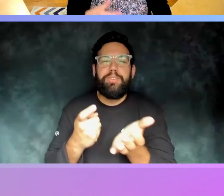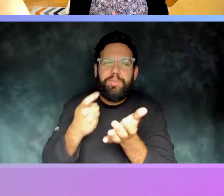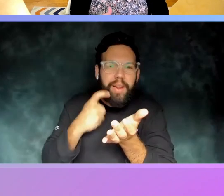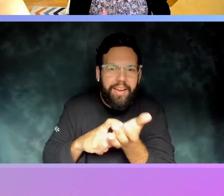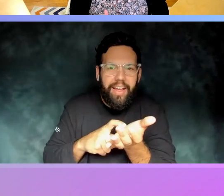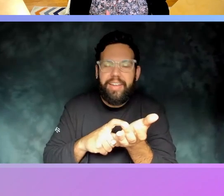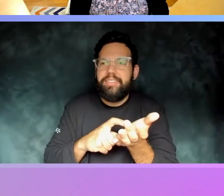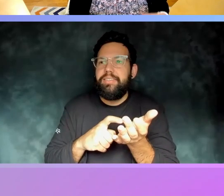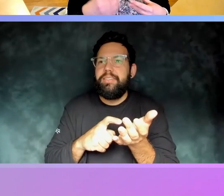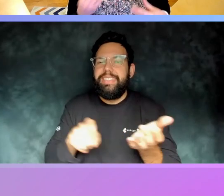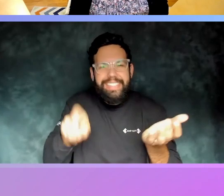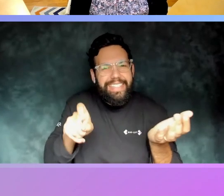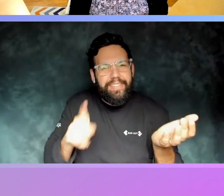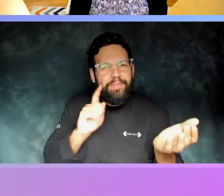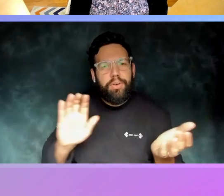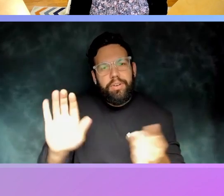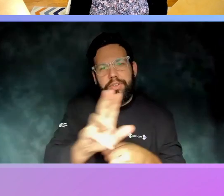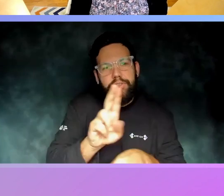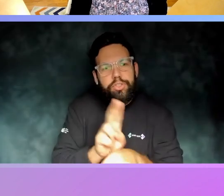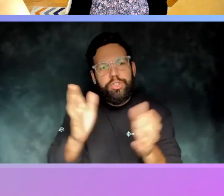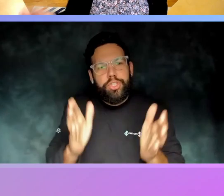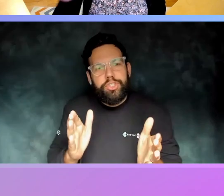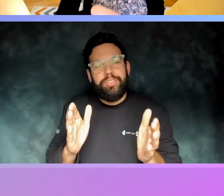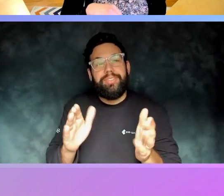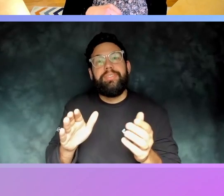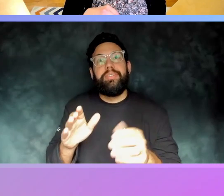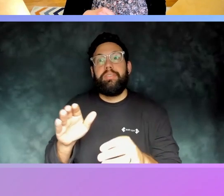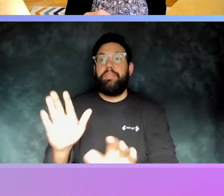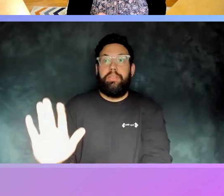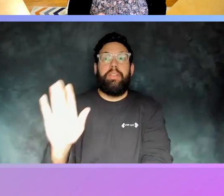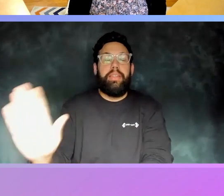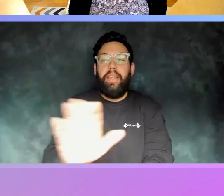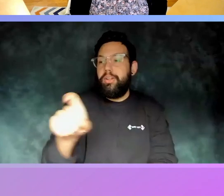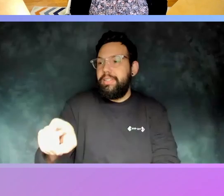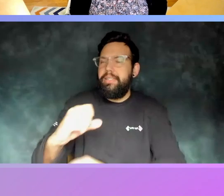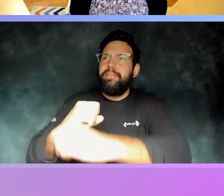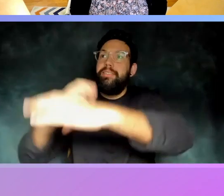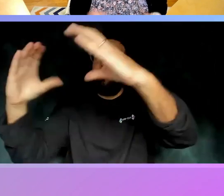and it will move up. The autocomplete information also.